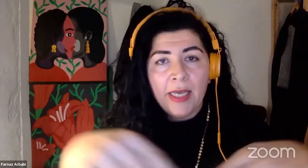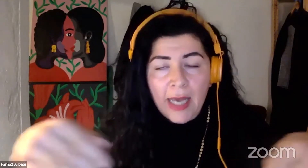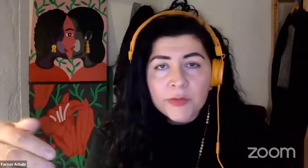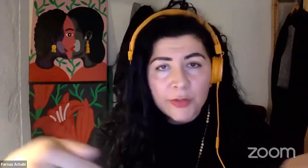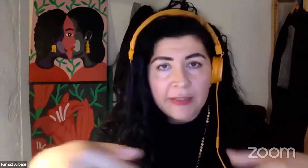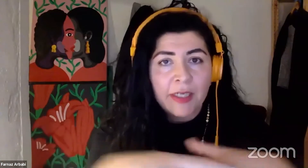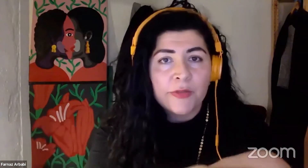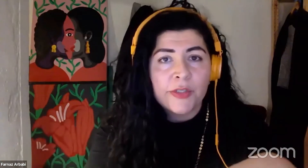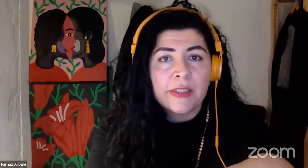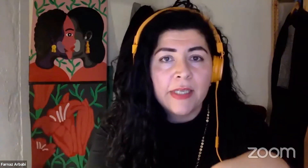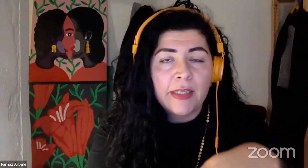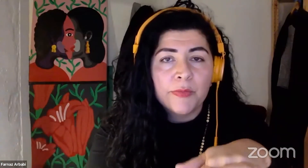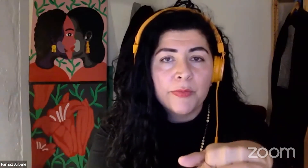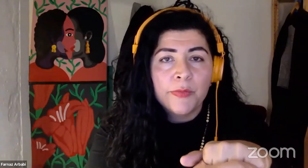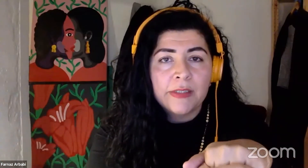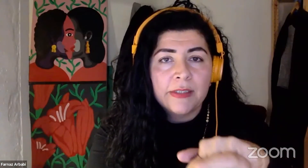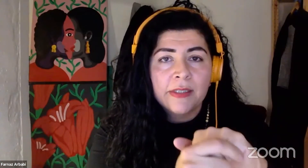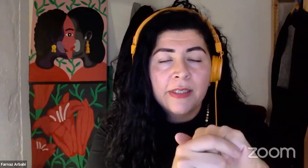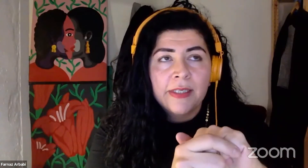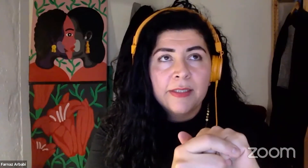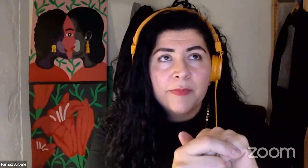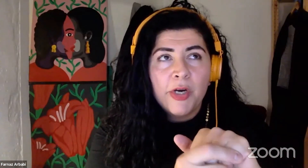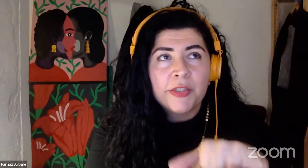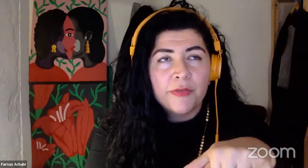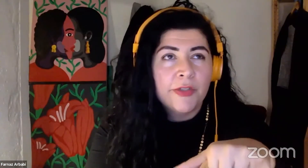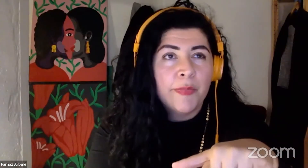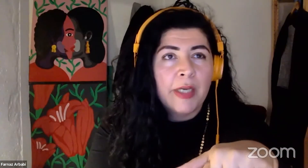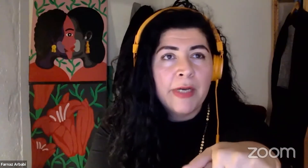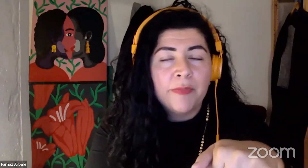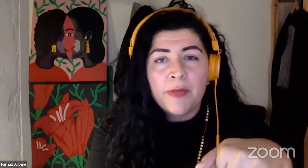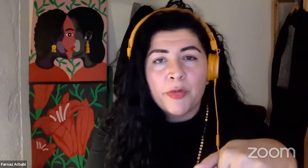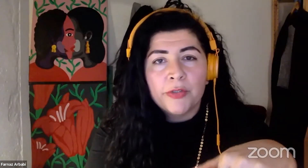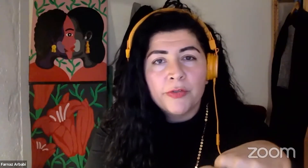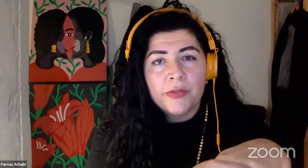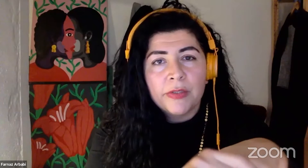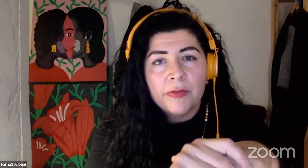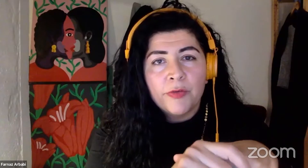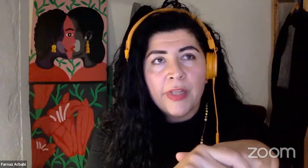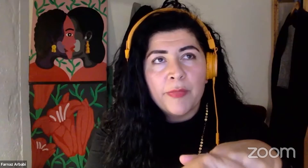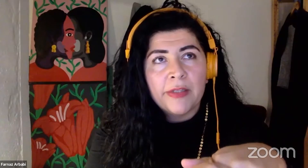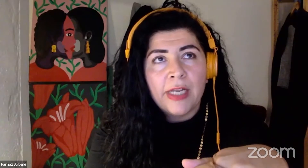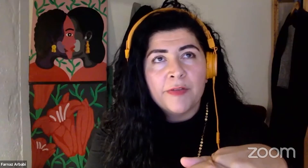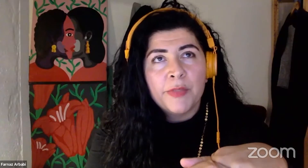how to get close to it and what part of the topic might be important for them in their lives but